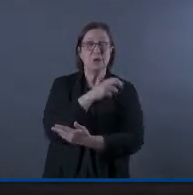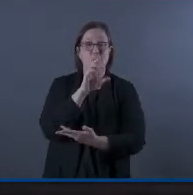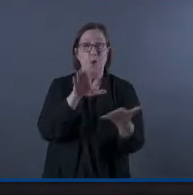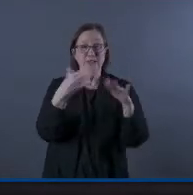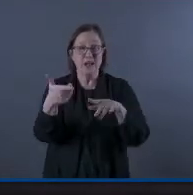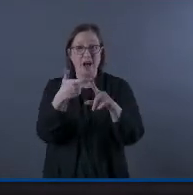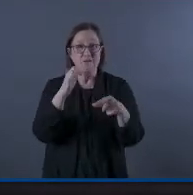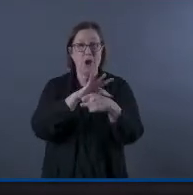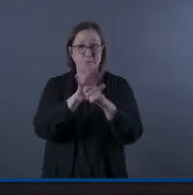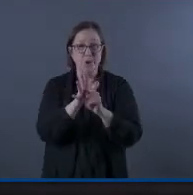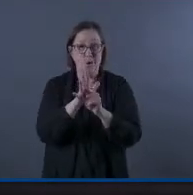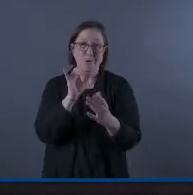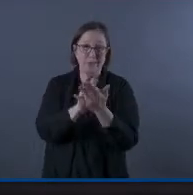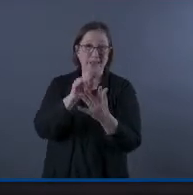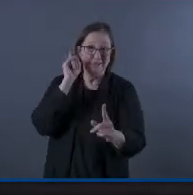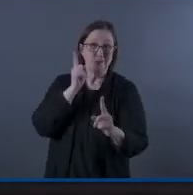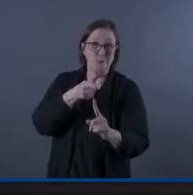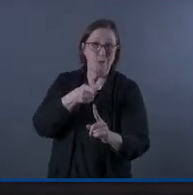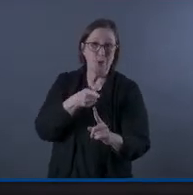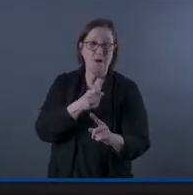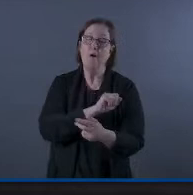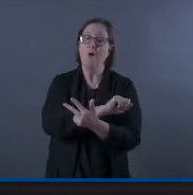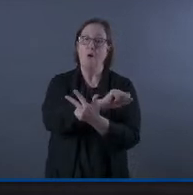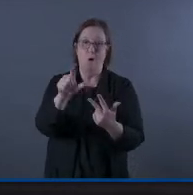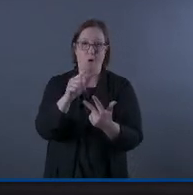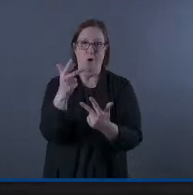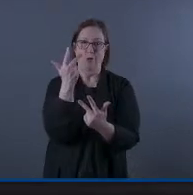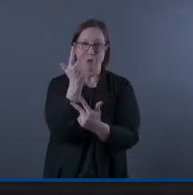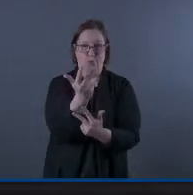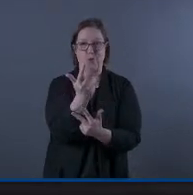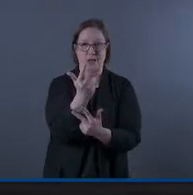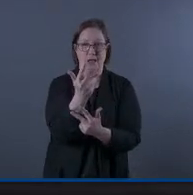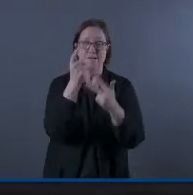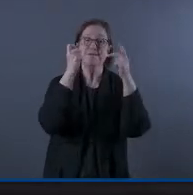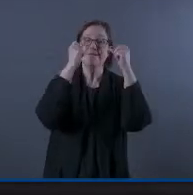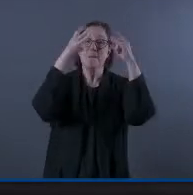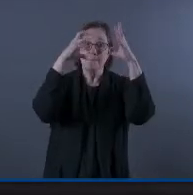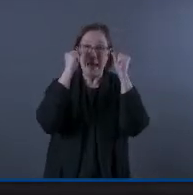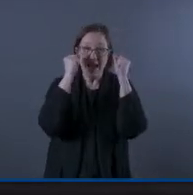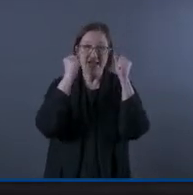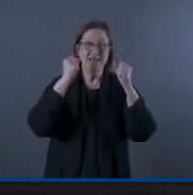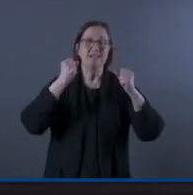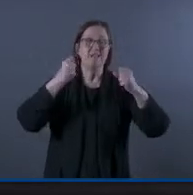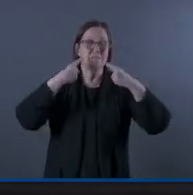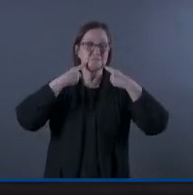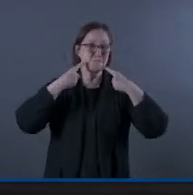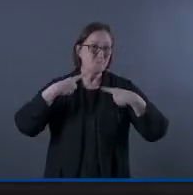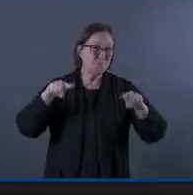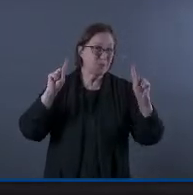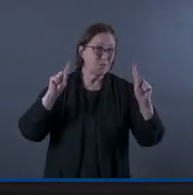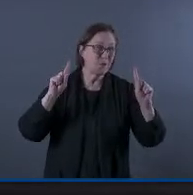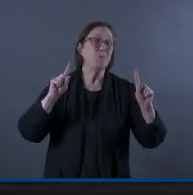And the take home message is all three vaccines are amazingly, amazingly effective at that threshold.